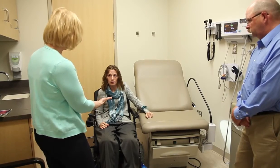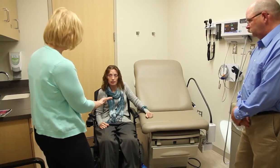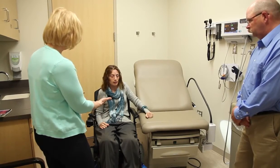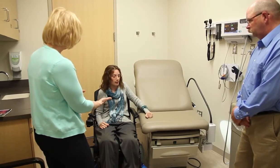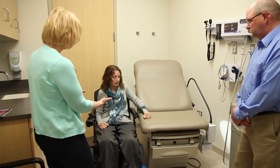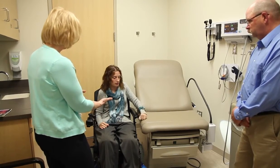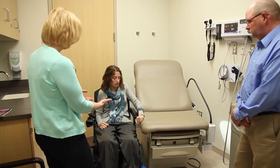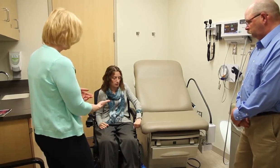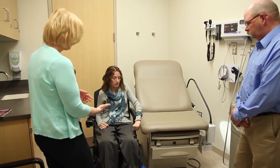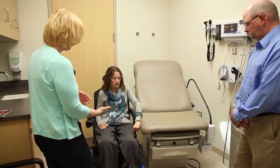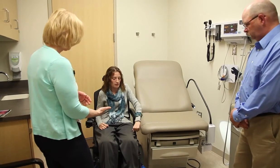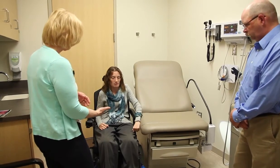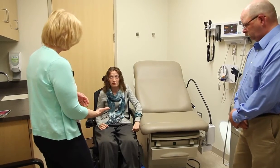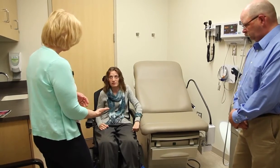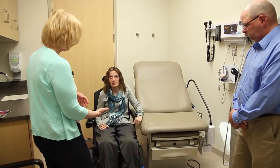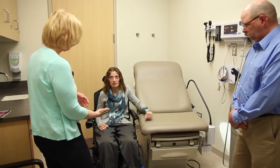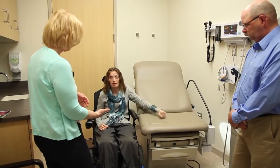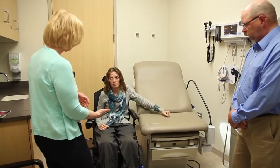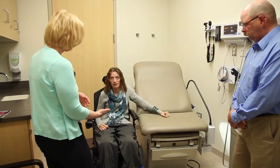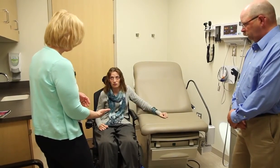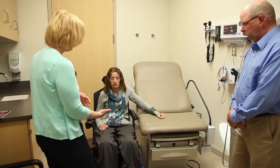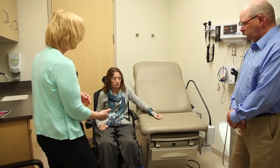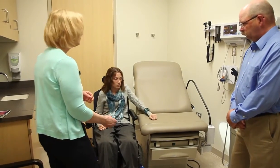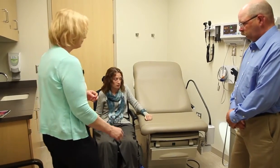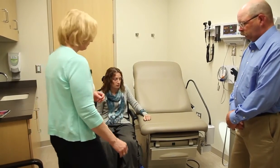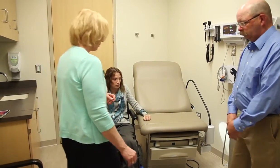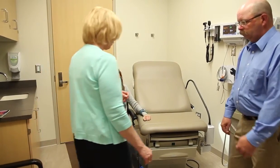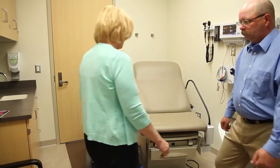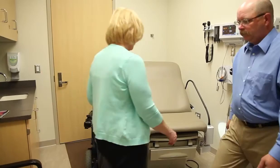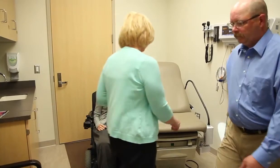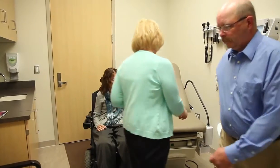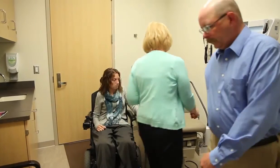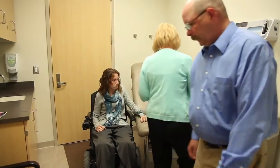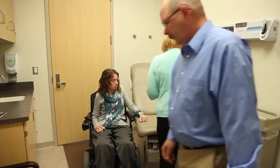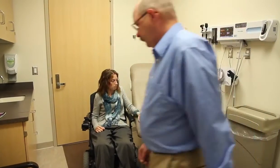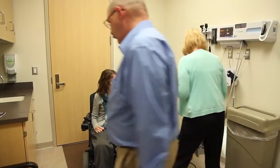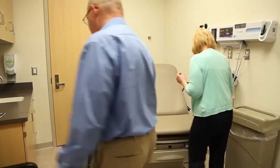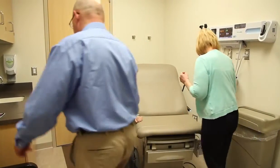Yeah. If it's the same level as my seat, that would make the transfer much easier. - Okay, I'll do that.